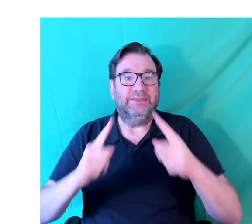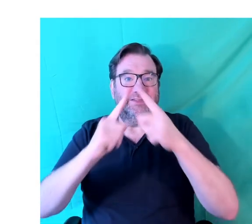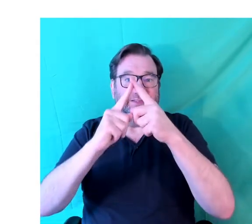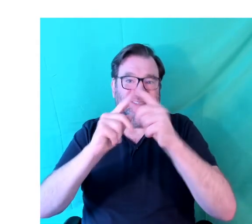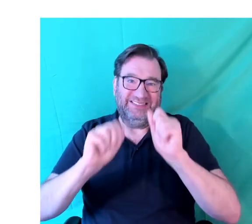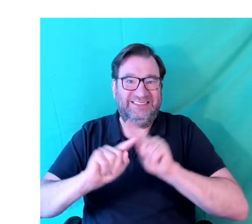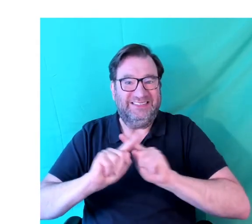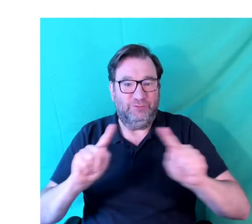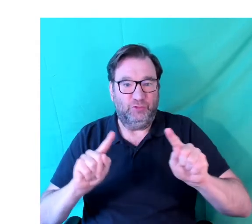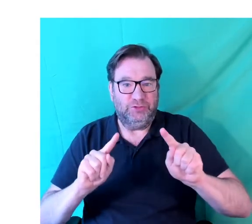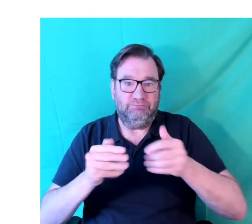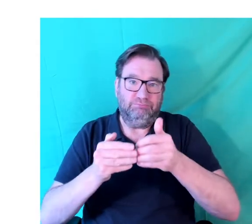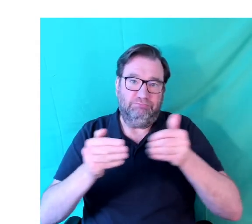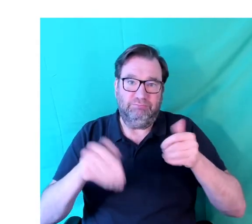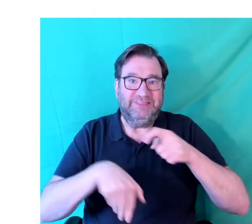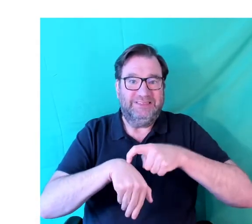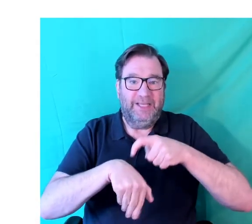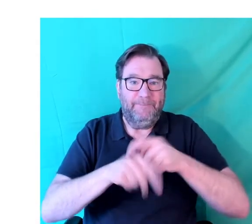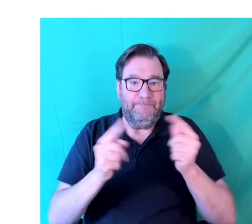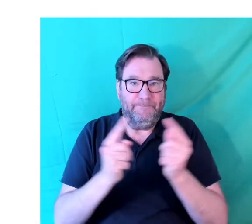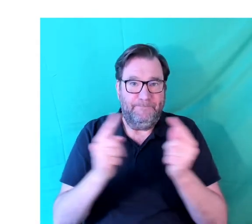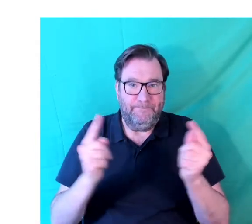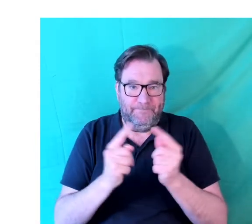and this difference in duration is shown in the red histogram.